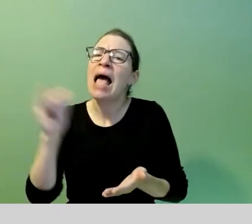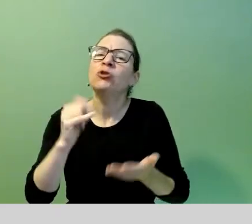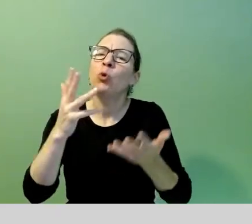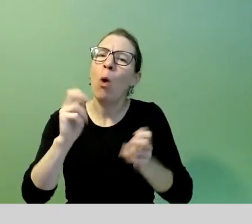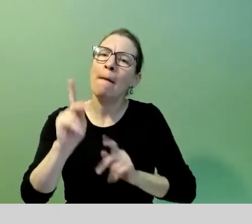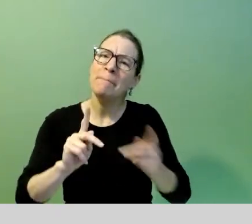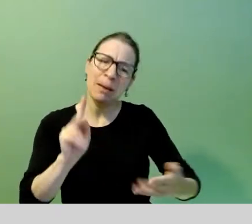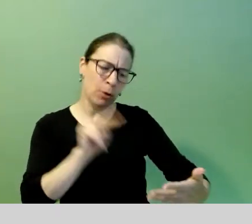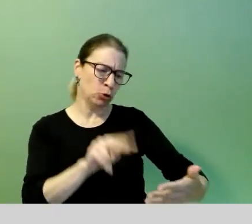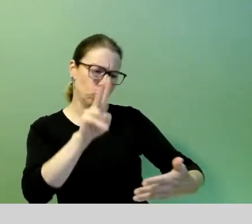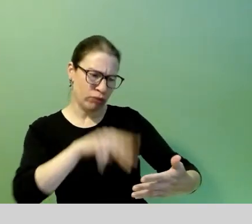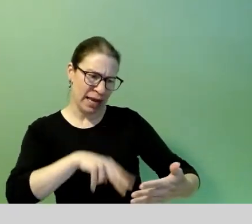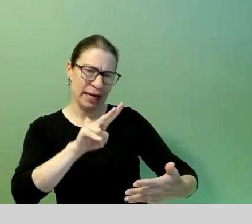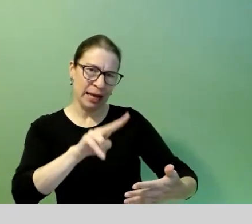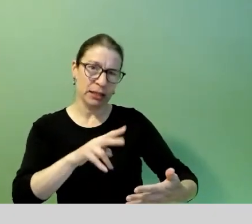I'll call mine Briefcase Bear.